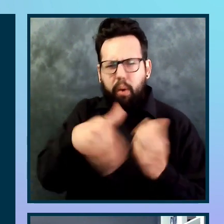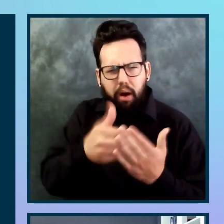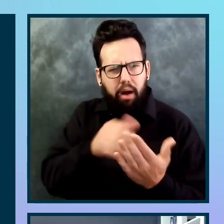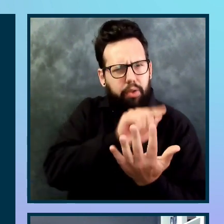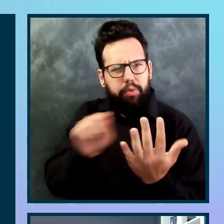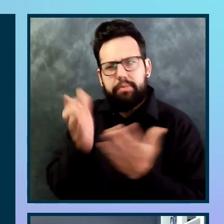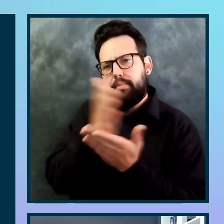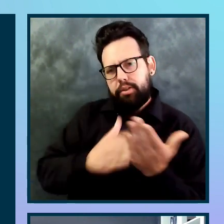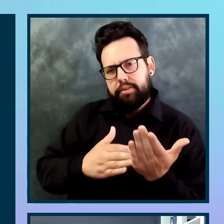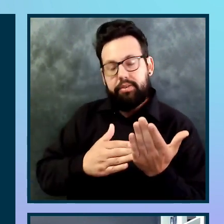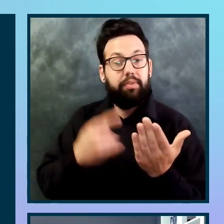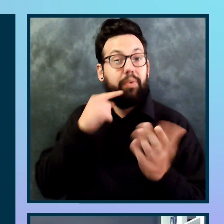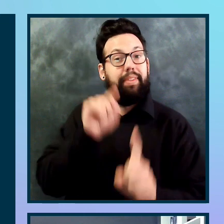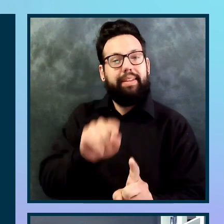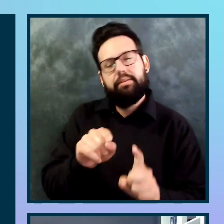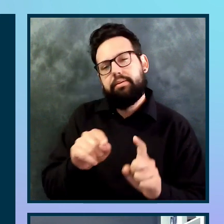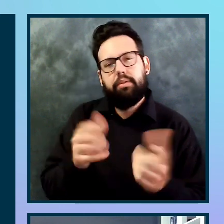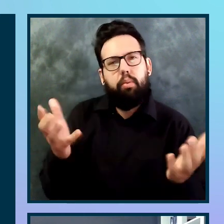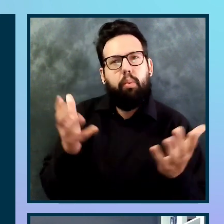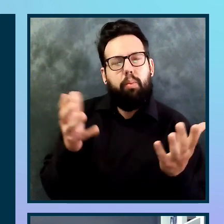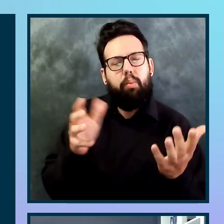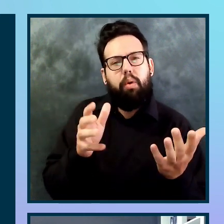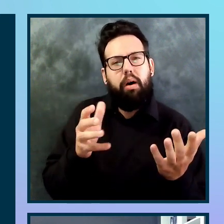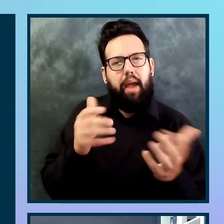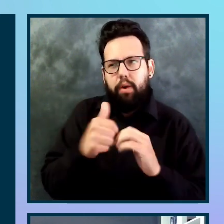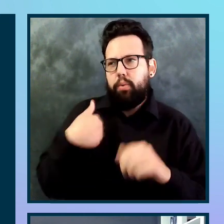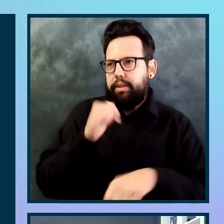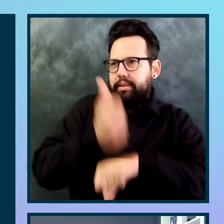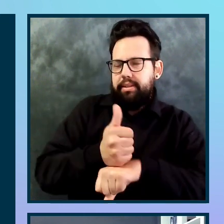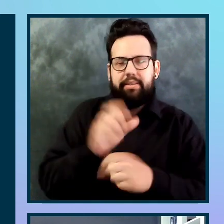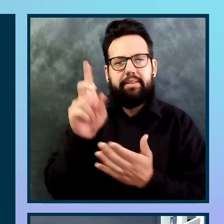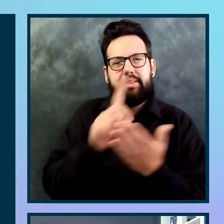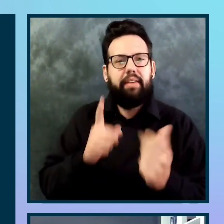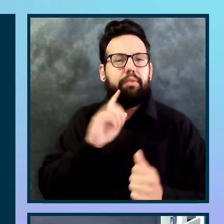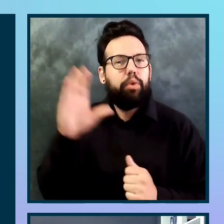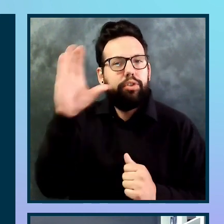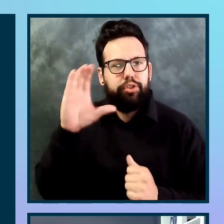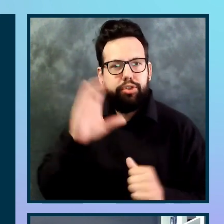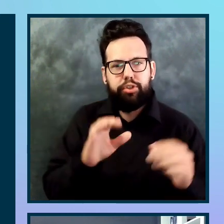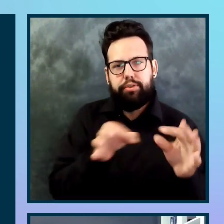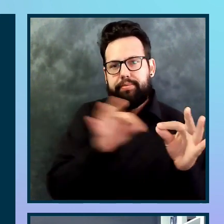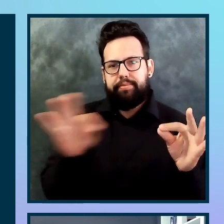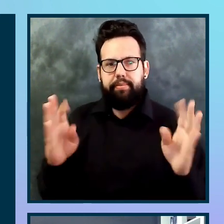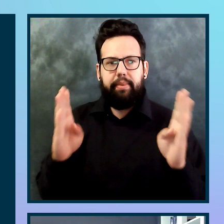So I'm gonna show the first quick example of what's this element should interact with or how it should look.